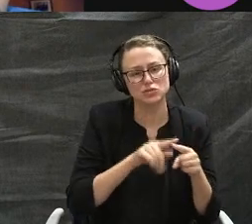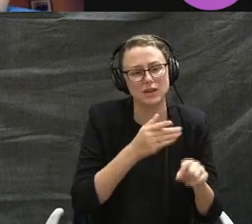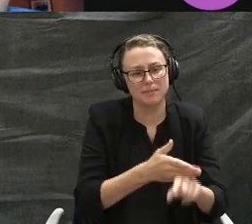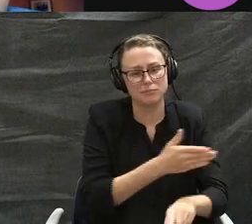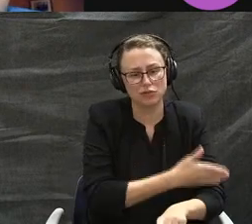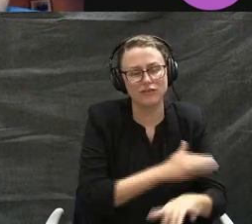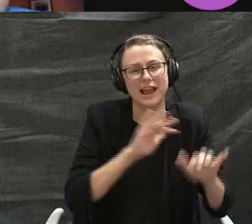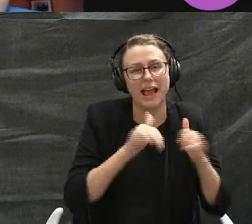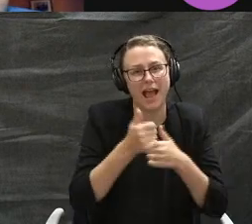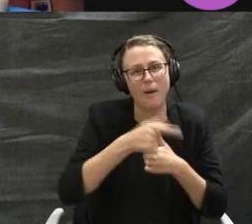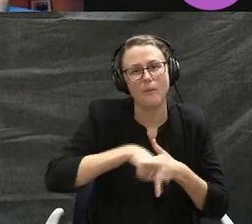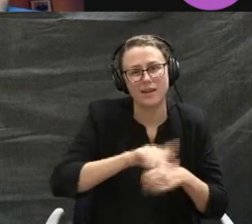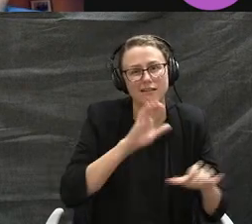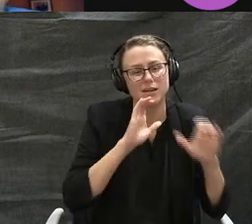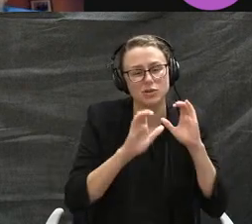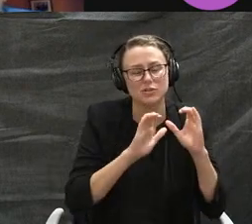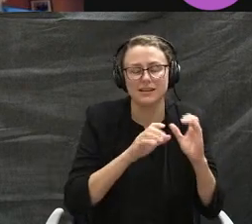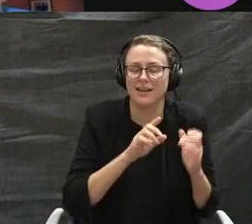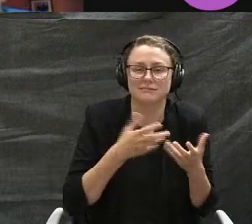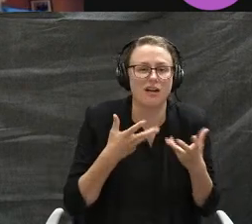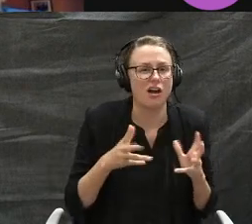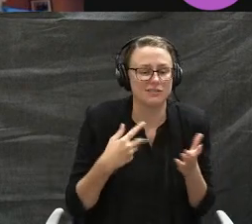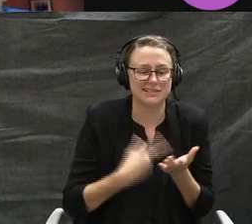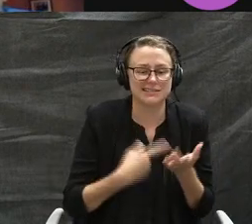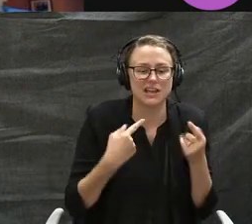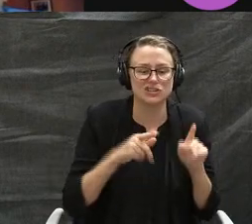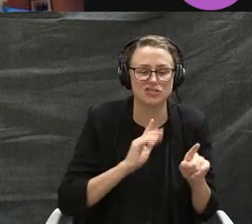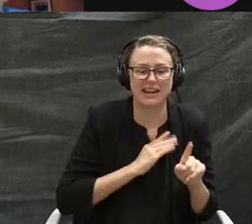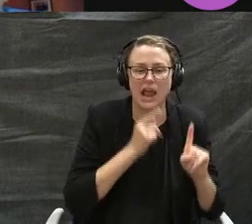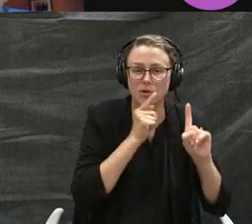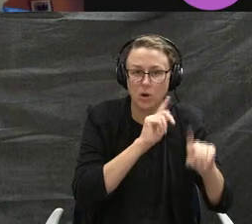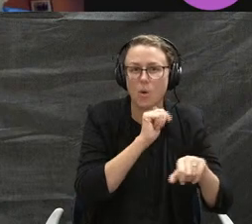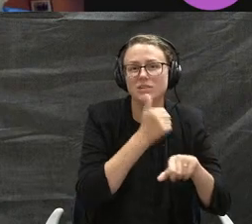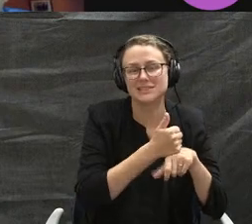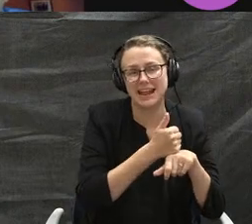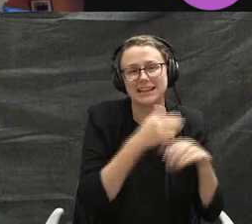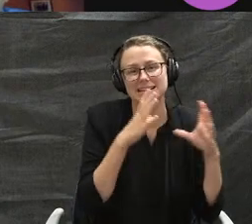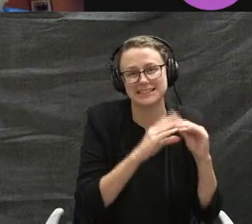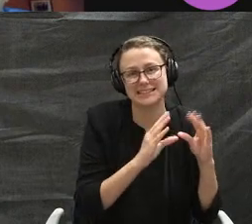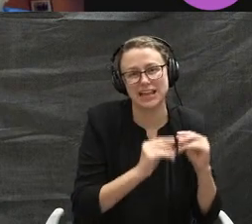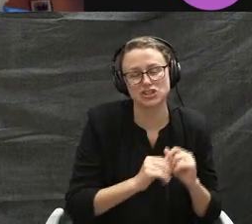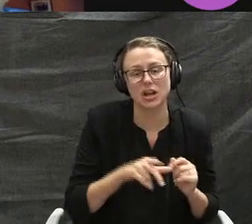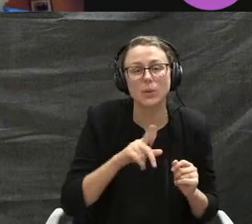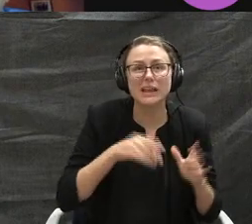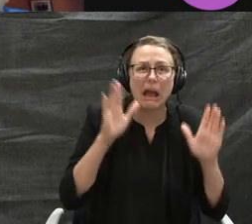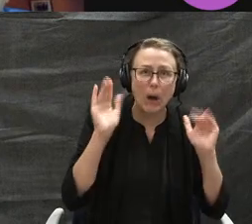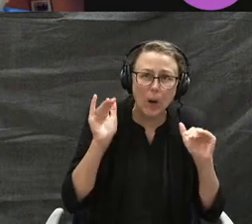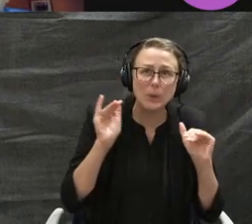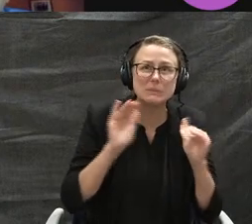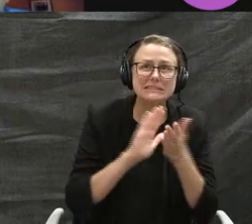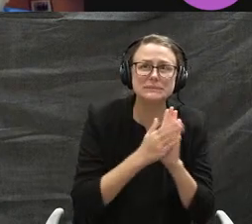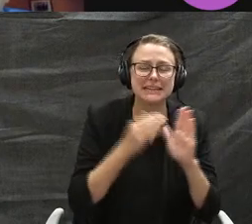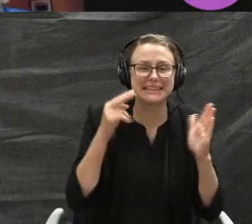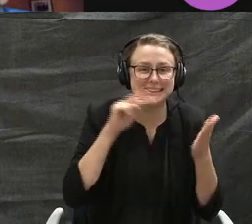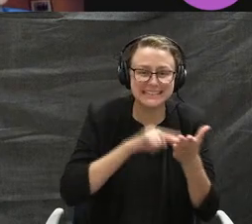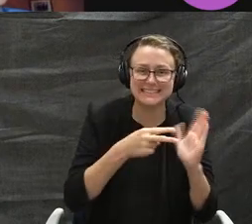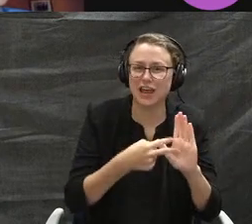we communicate. That's what we talked about in our goal setting session. We hope to be intentional and promoting and ensure and ensuring timely, relevant and respectful